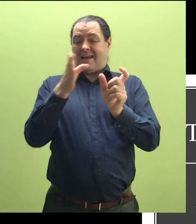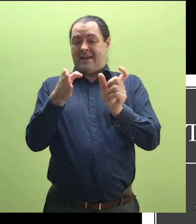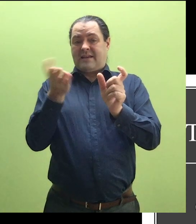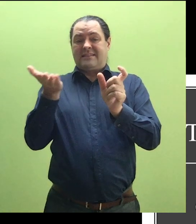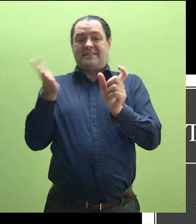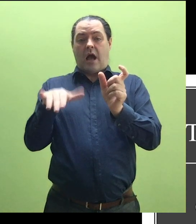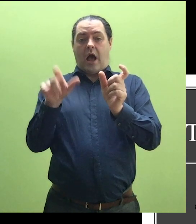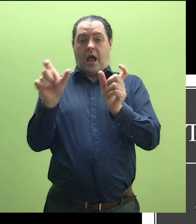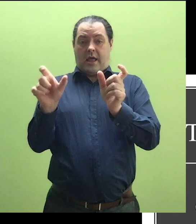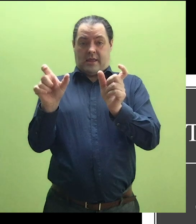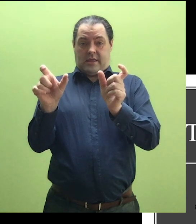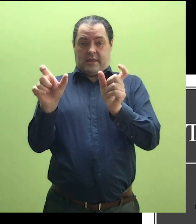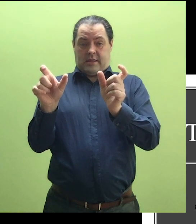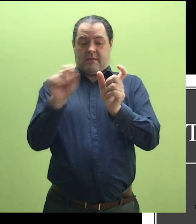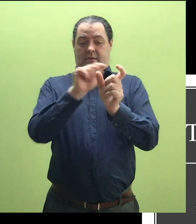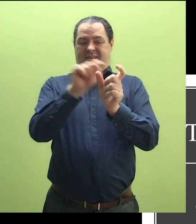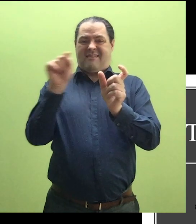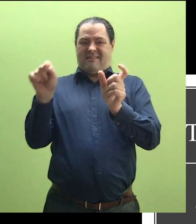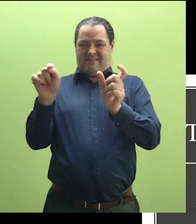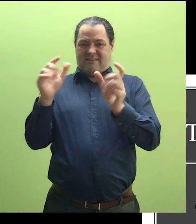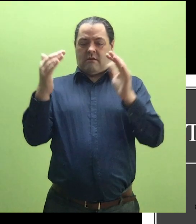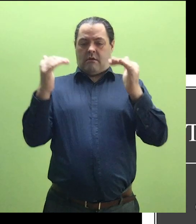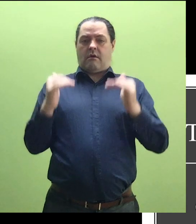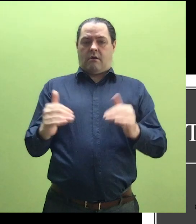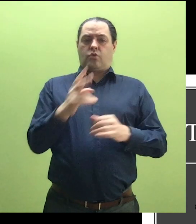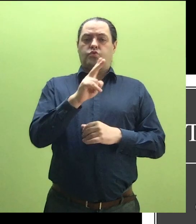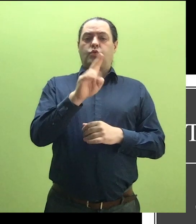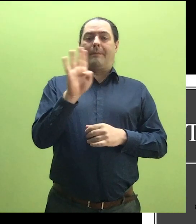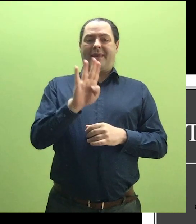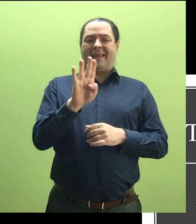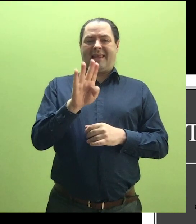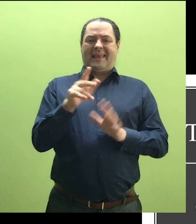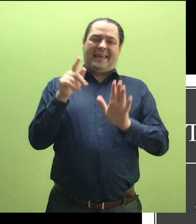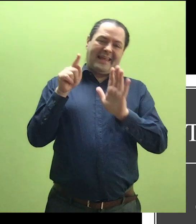expressed by the verb die. But in 2b, the word kil has both of